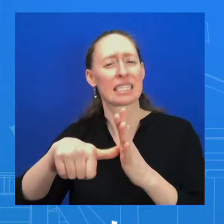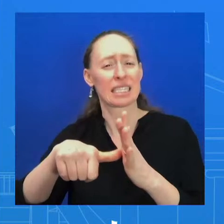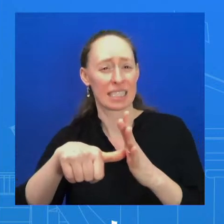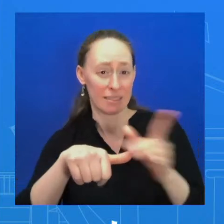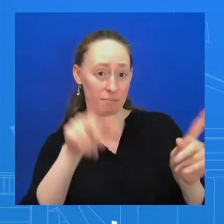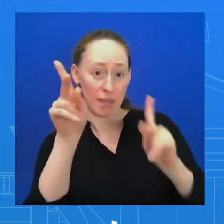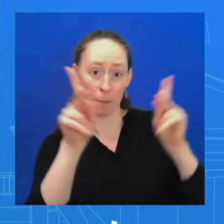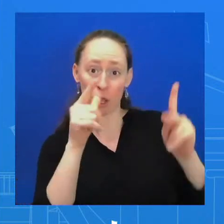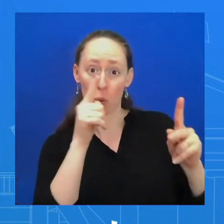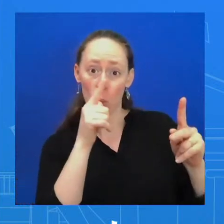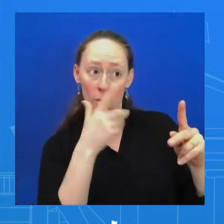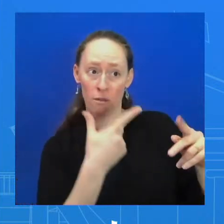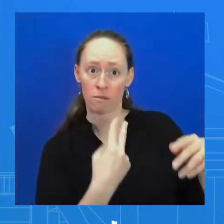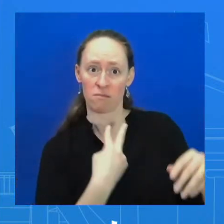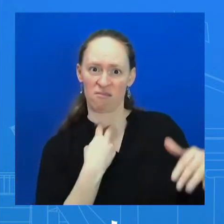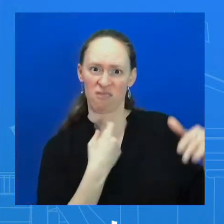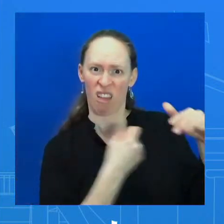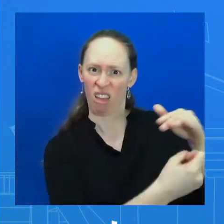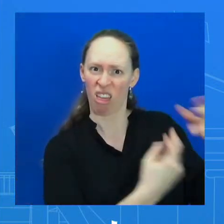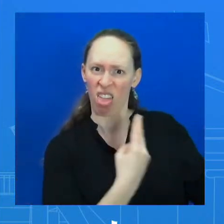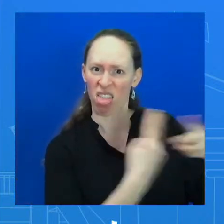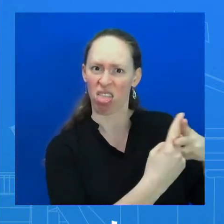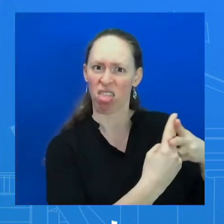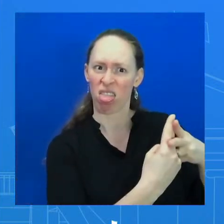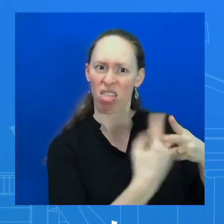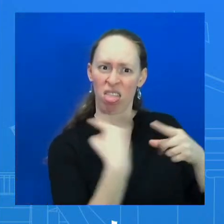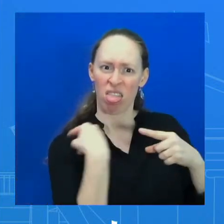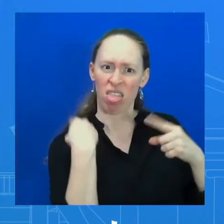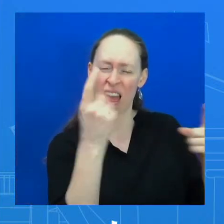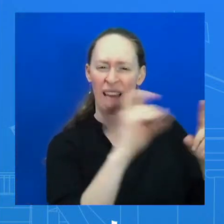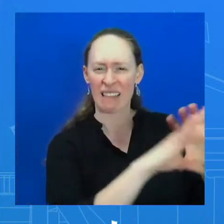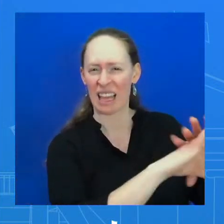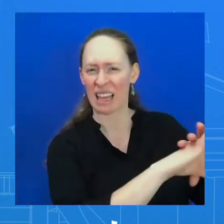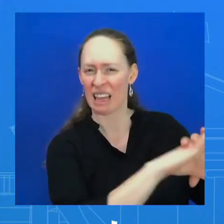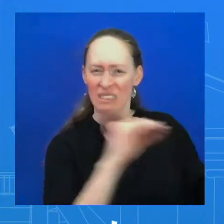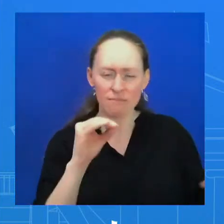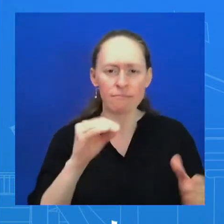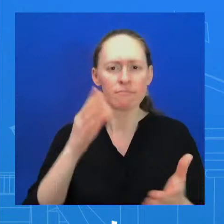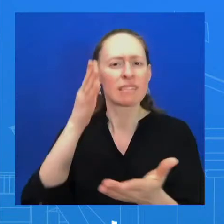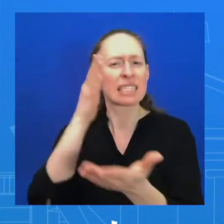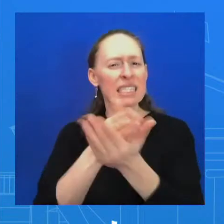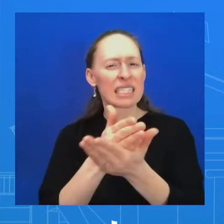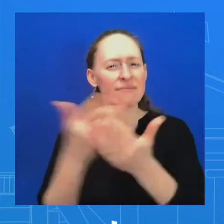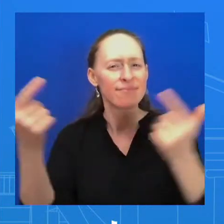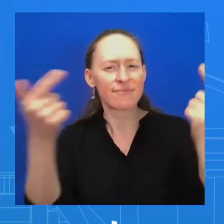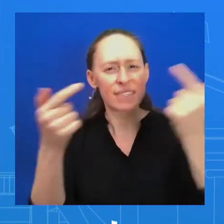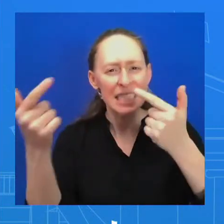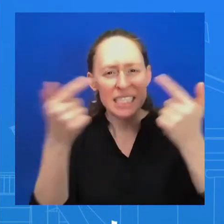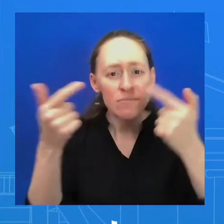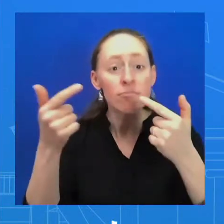getting that humanitarian aid, making sure that those hostages come home to their loved ones. So, there's a lot of work to be done.